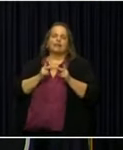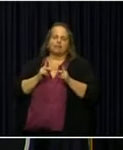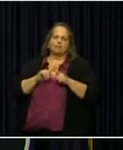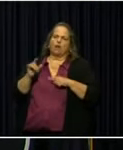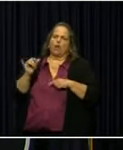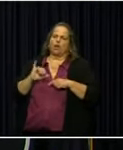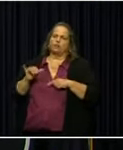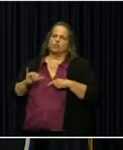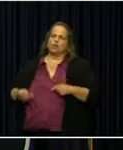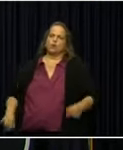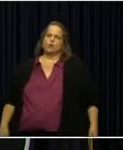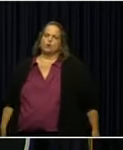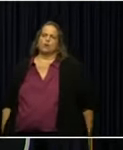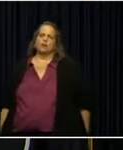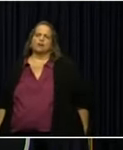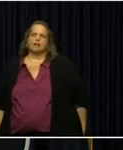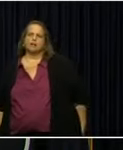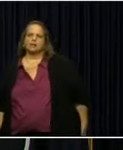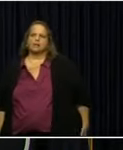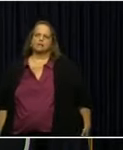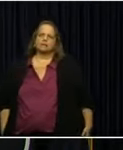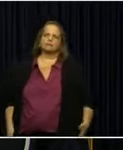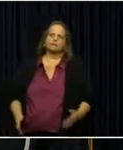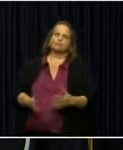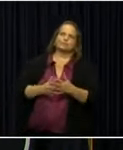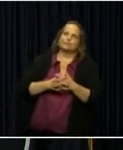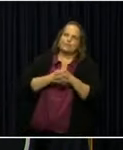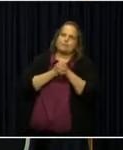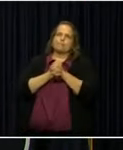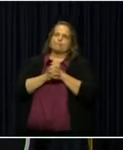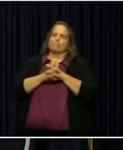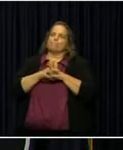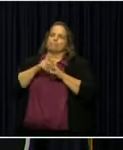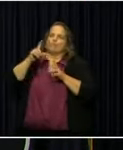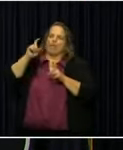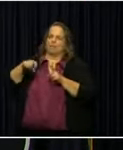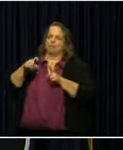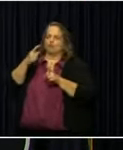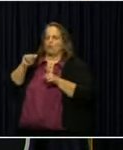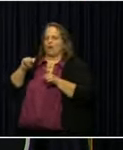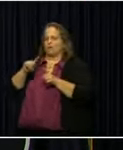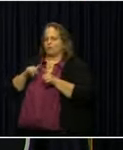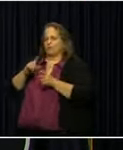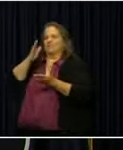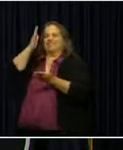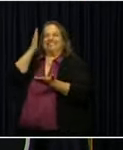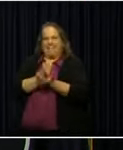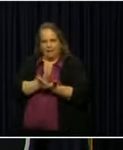NOBODY WANTS TO EVENTUALLY MOVE TIE PERIOD OF TIME WHERE WE'RE NOT ANNOUNCING DEATHS EVERY DATE